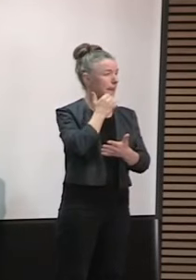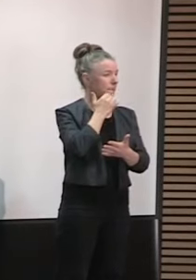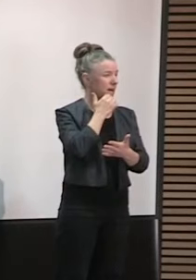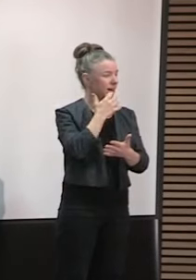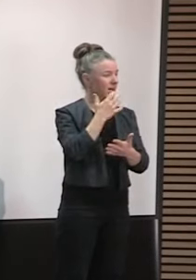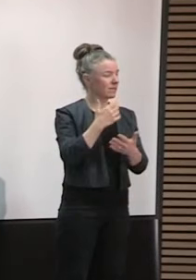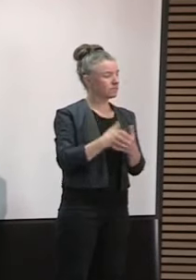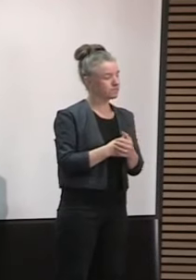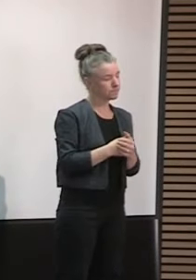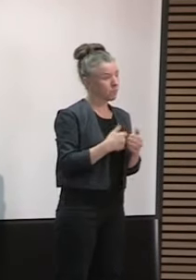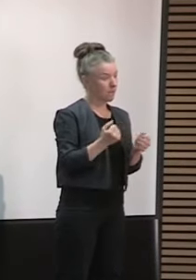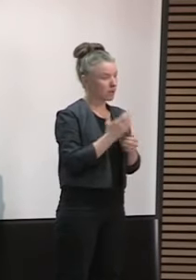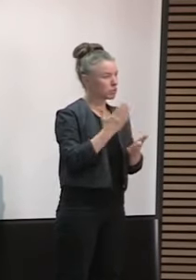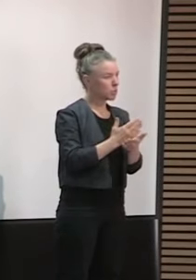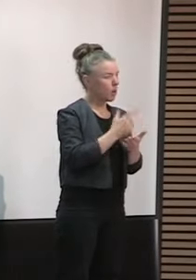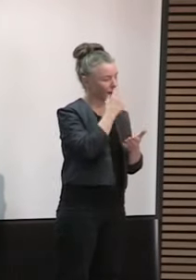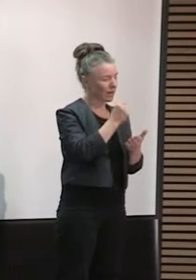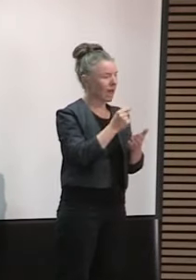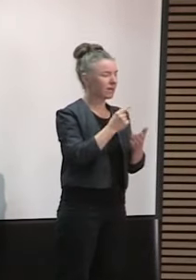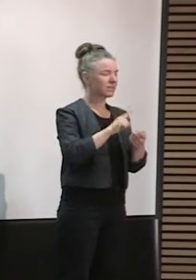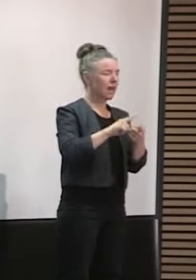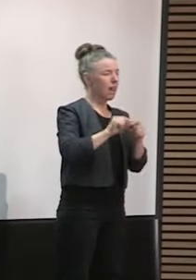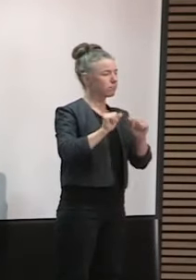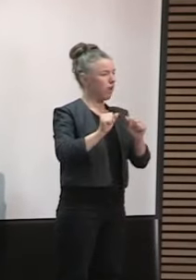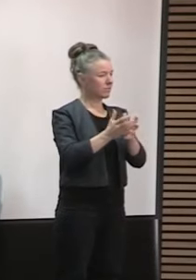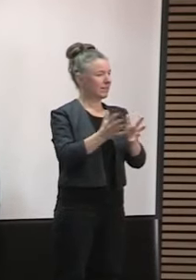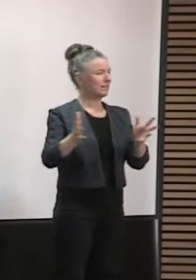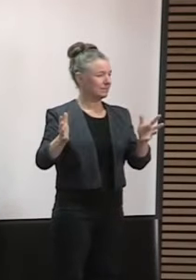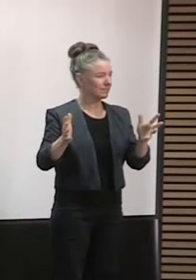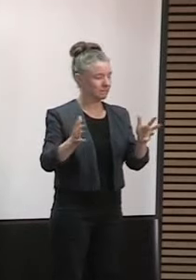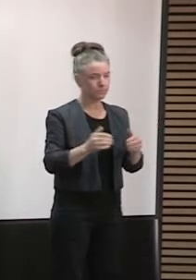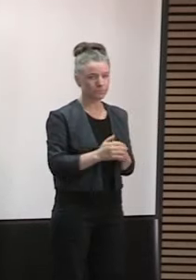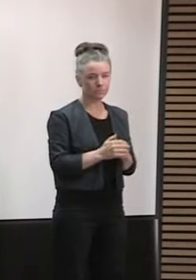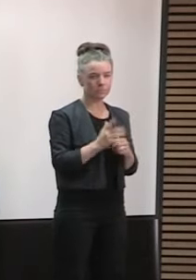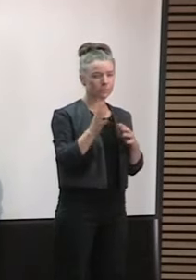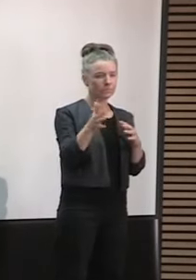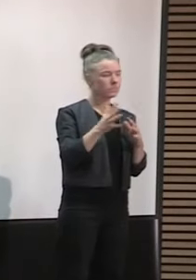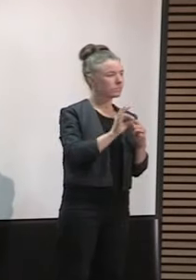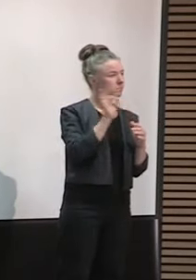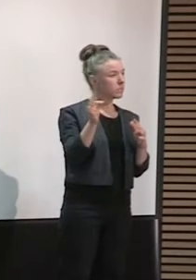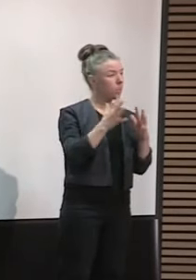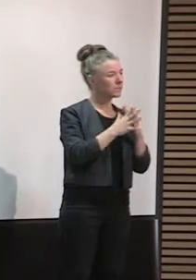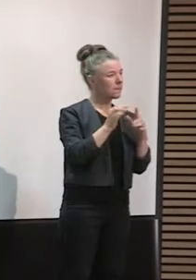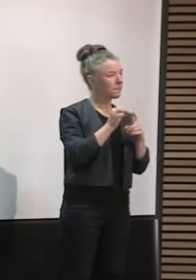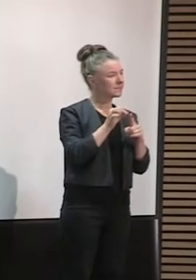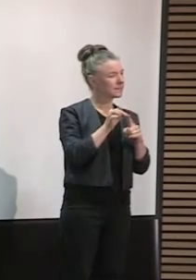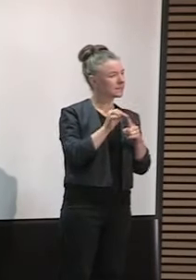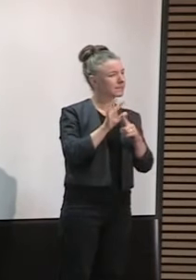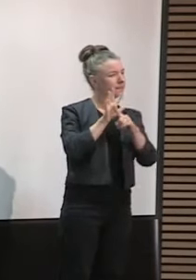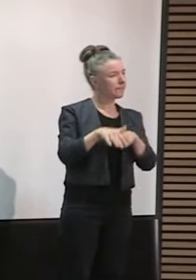worker and also the one case of someone who had been in a